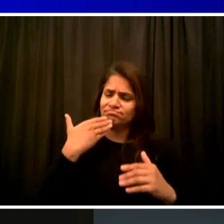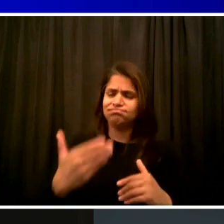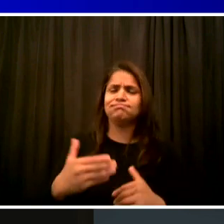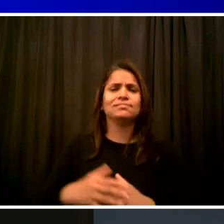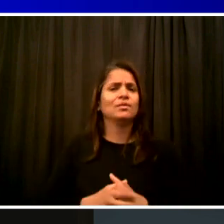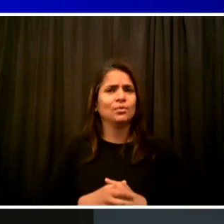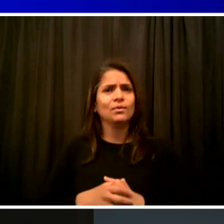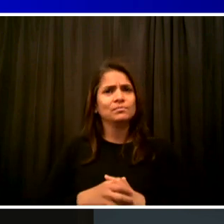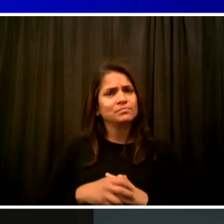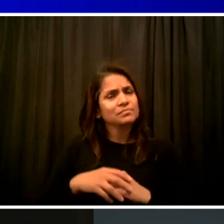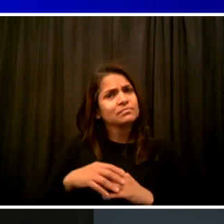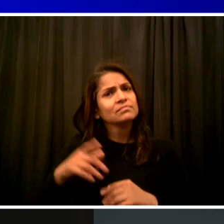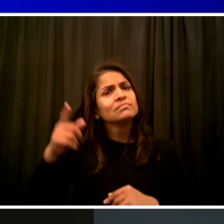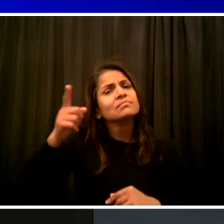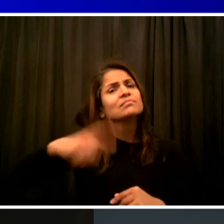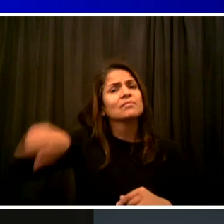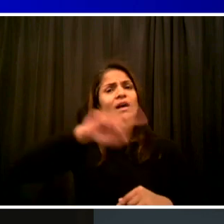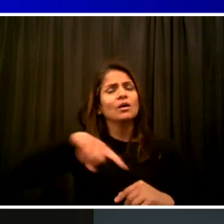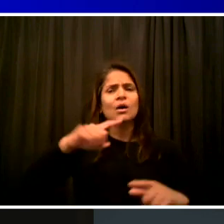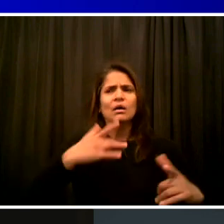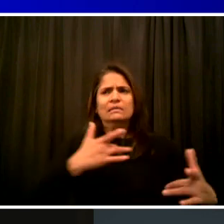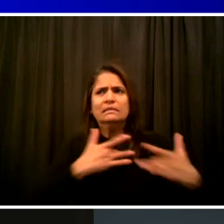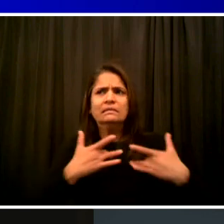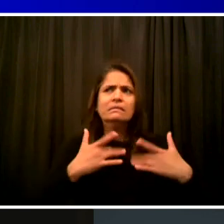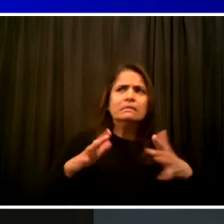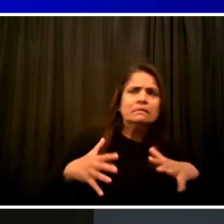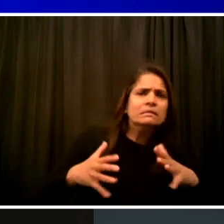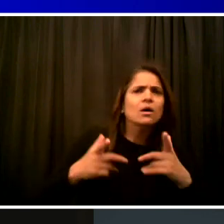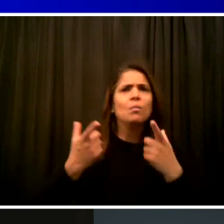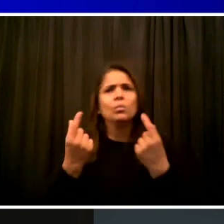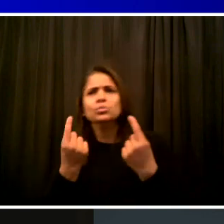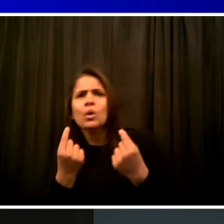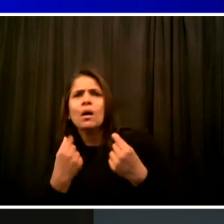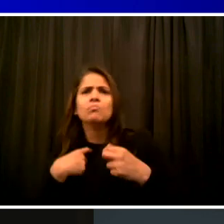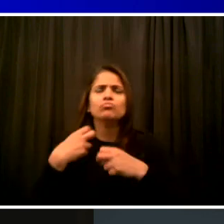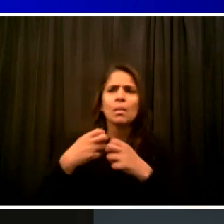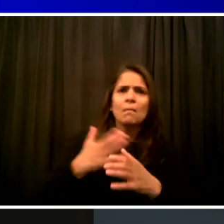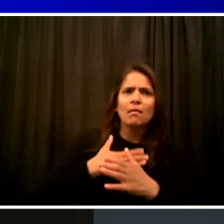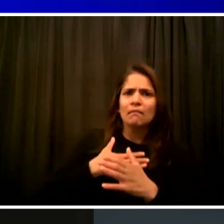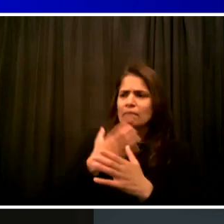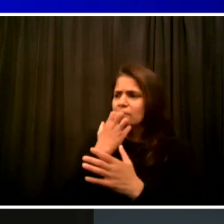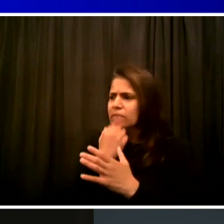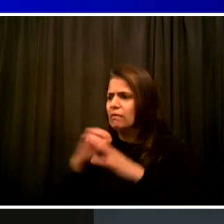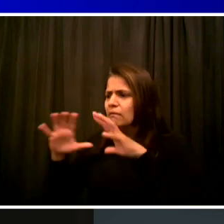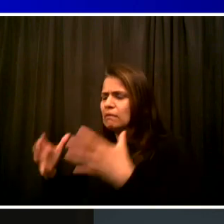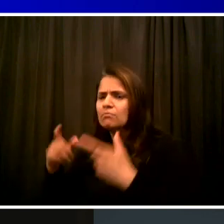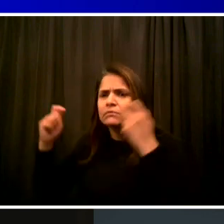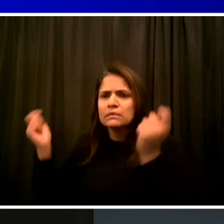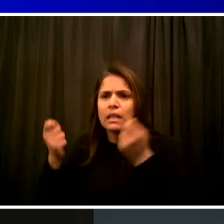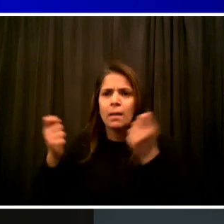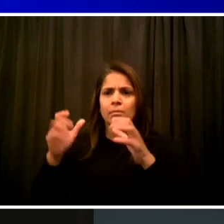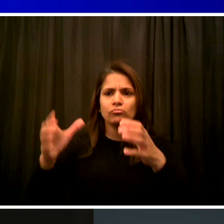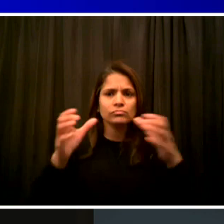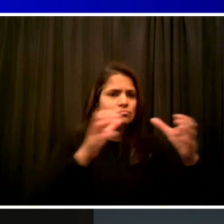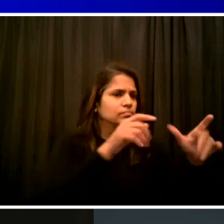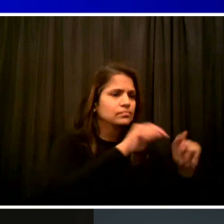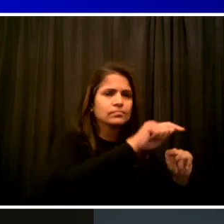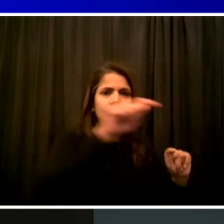POWERFL U DISCUSSION, AND A VERY TANGIBLE DISCUSSION. SO MANY OF THE FAITH LEADERS ARE NCOCERNED TO MAKE SURE THAT MEMBERS OF CONGREGATION